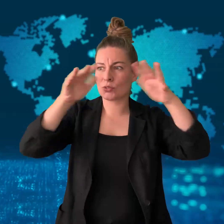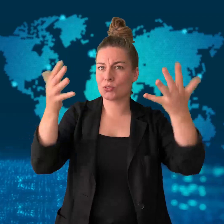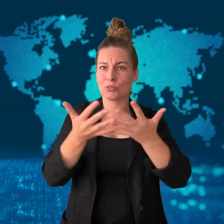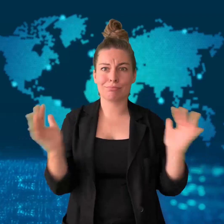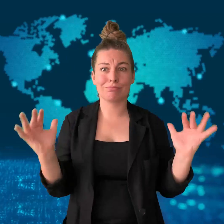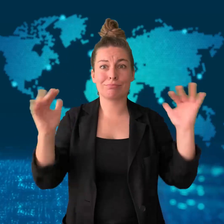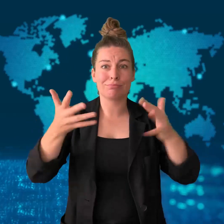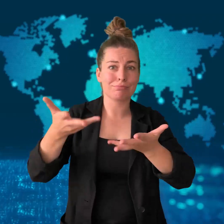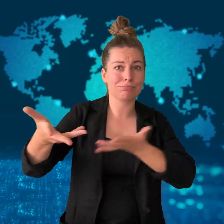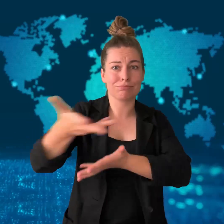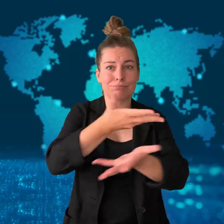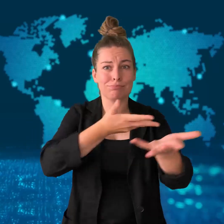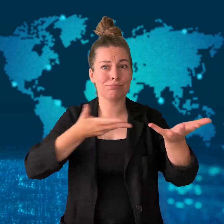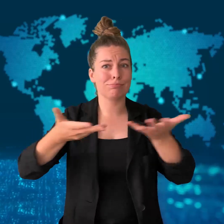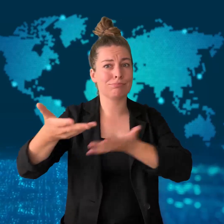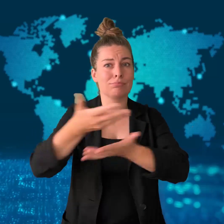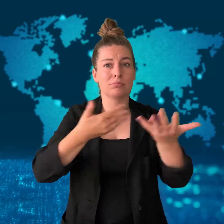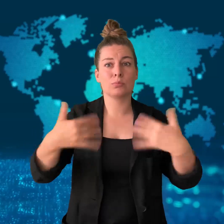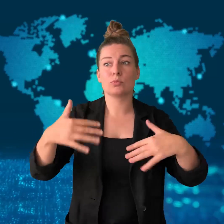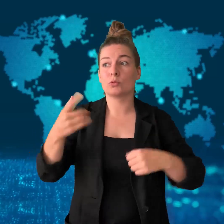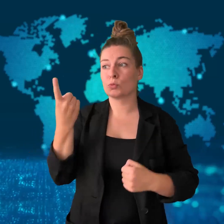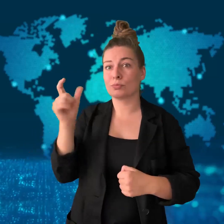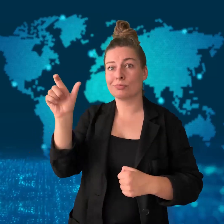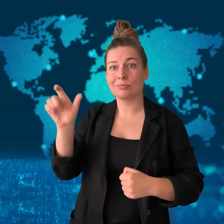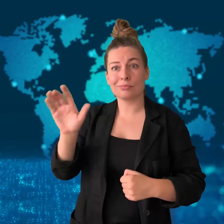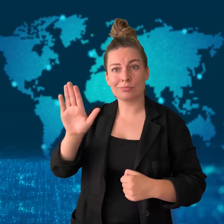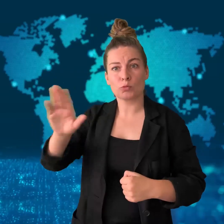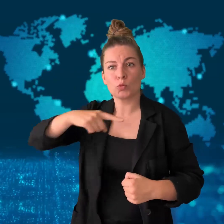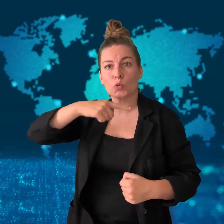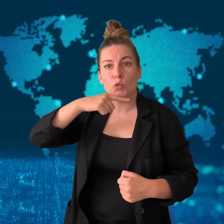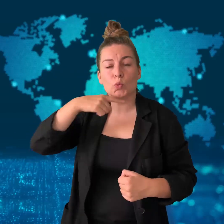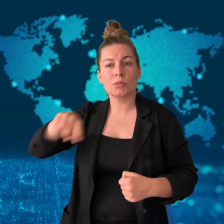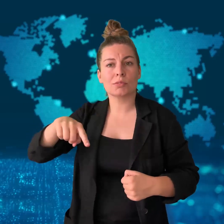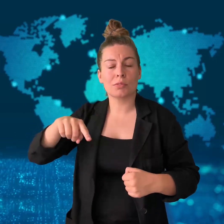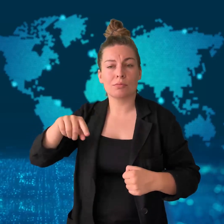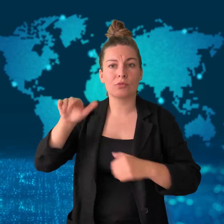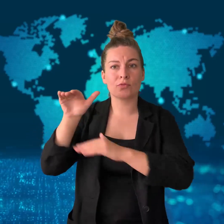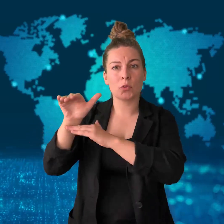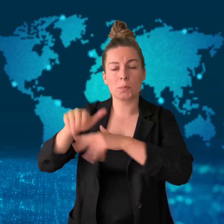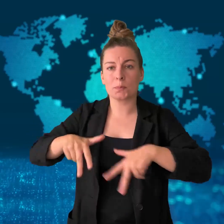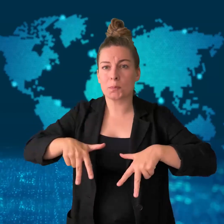an "Empire of lies" in a speech.